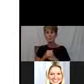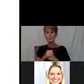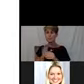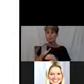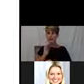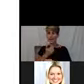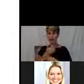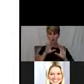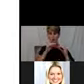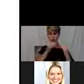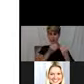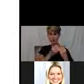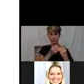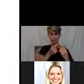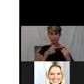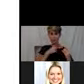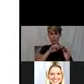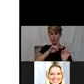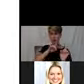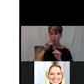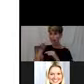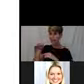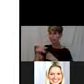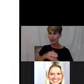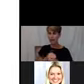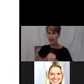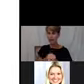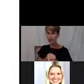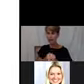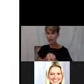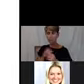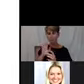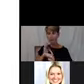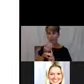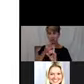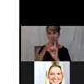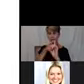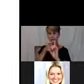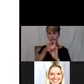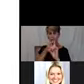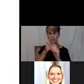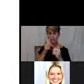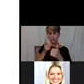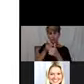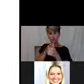and go to them in a very assertive way with the goal of first delivering a tender love.